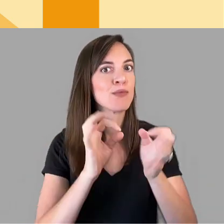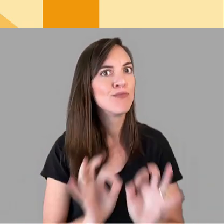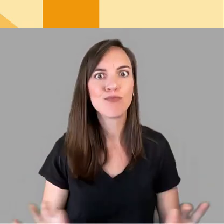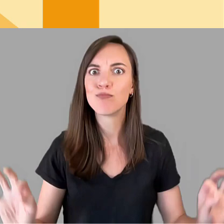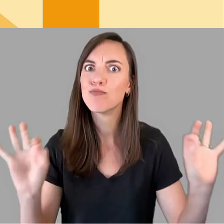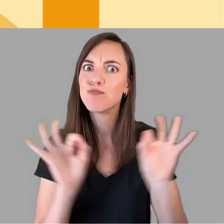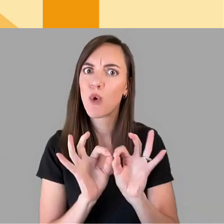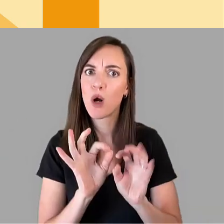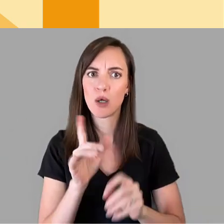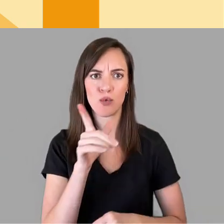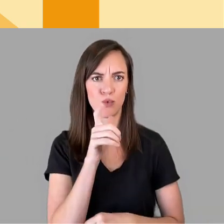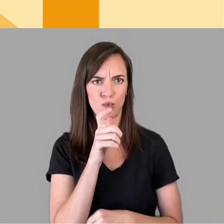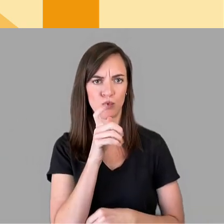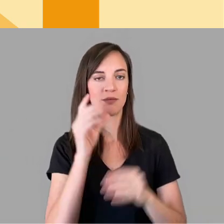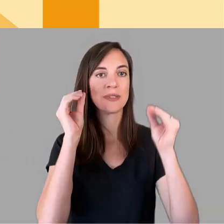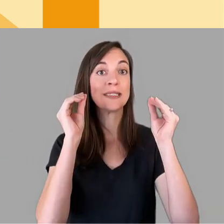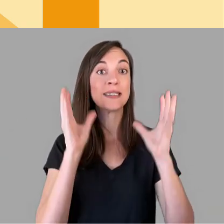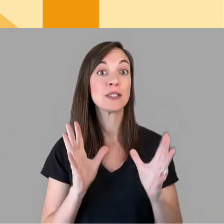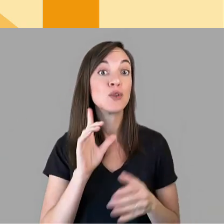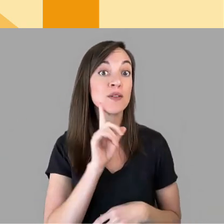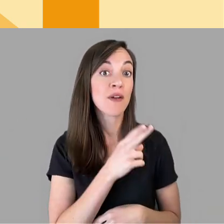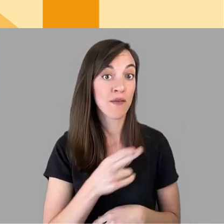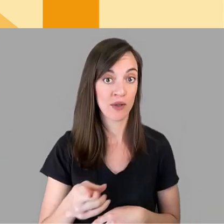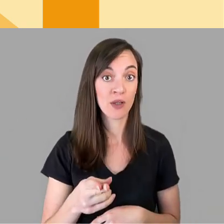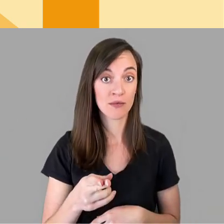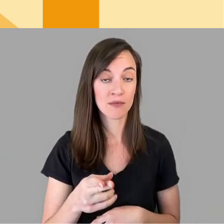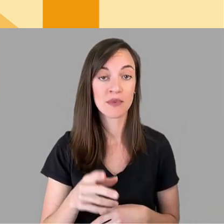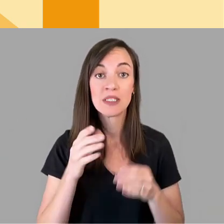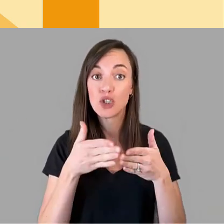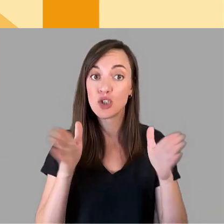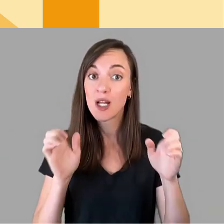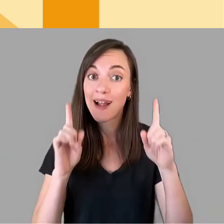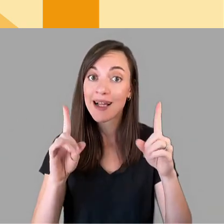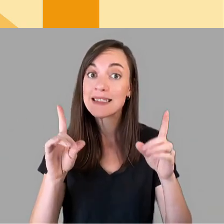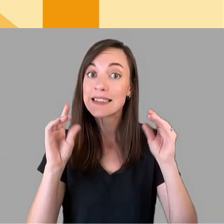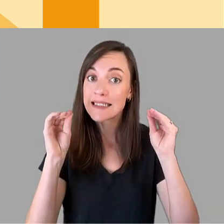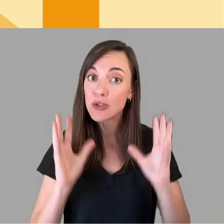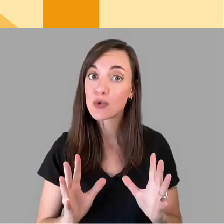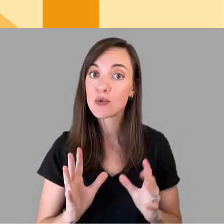general education teacher, the local assistive technology specialist (LATS),